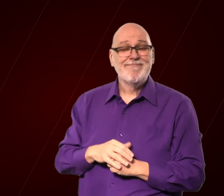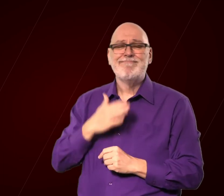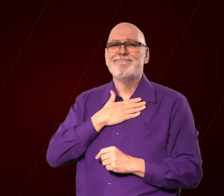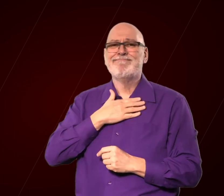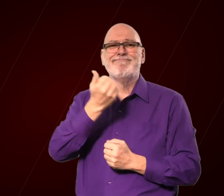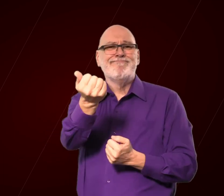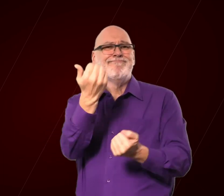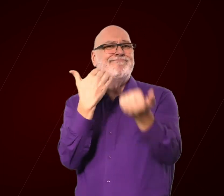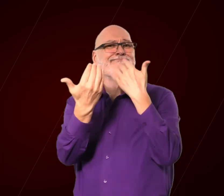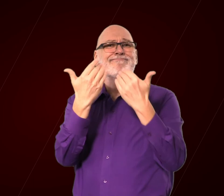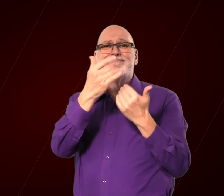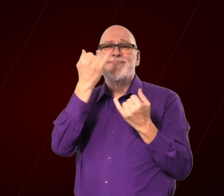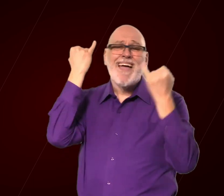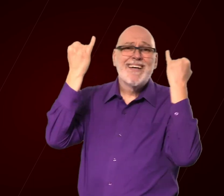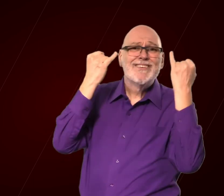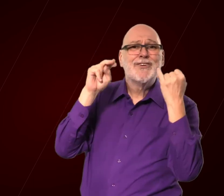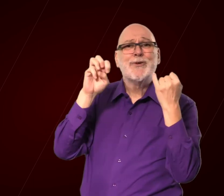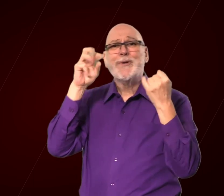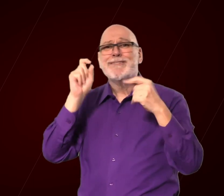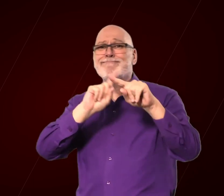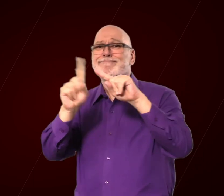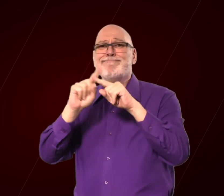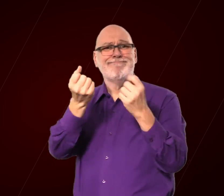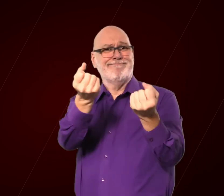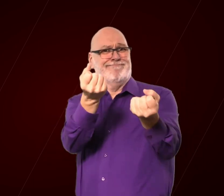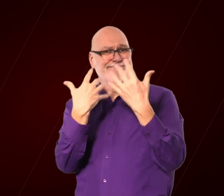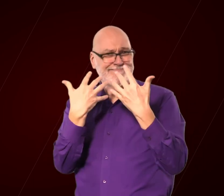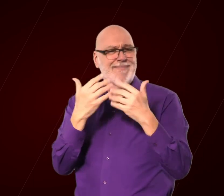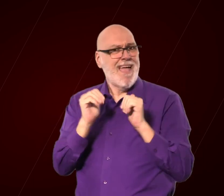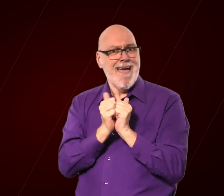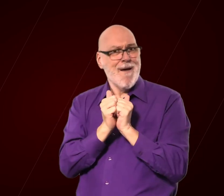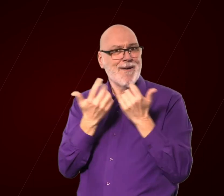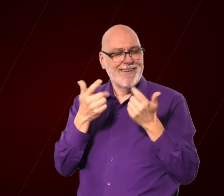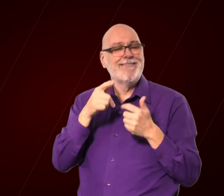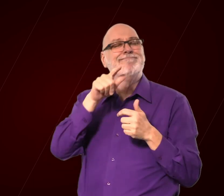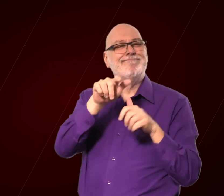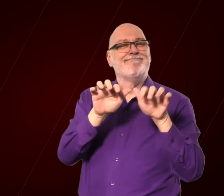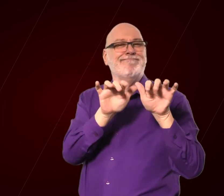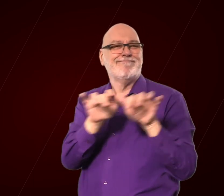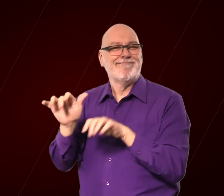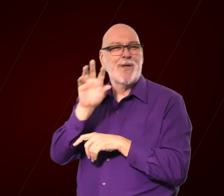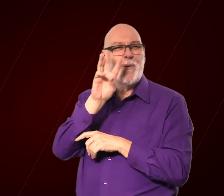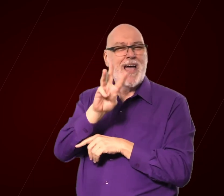Please send your news suggestions through our website